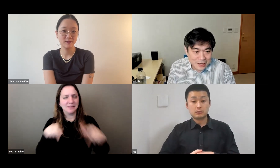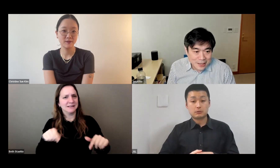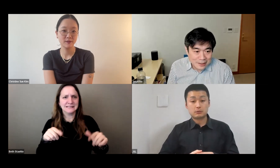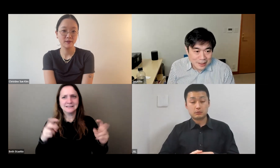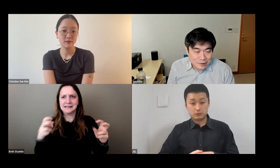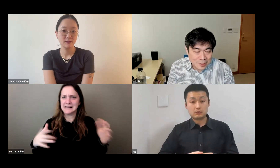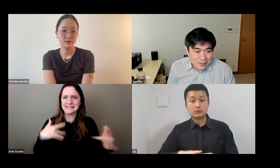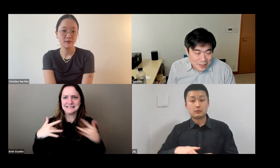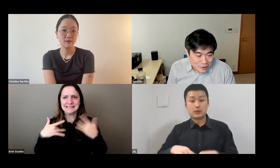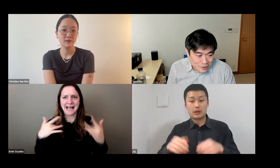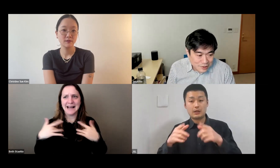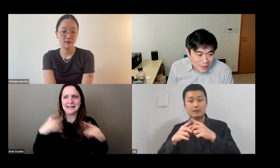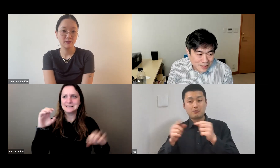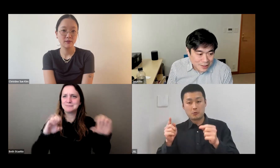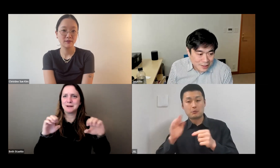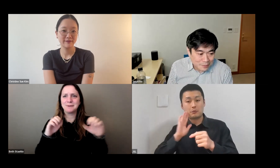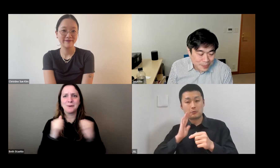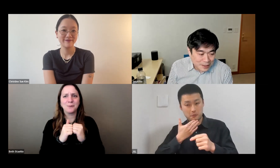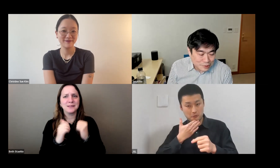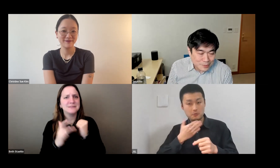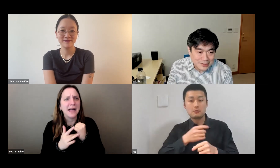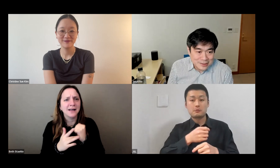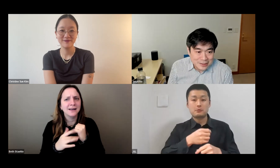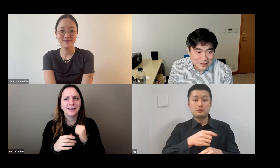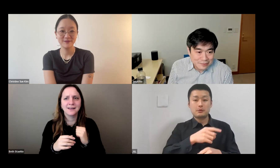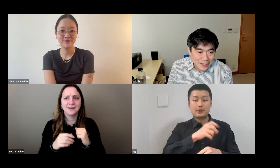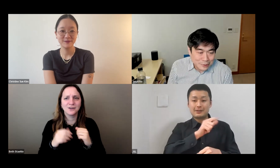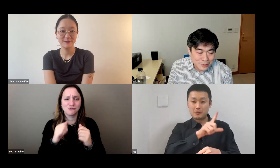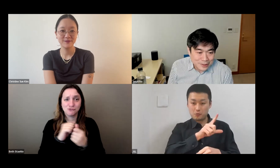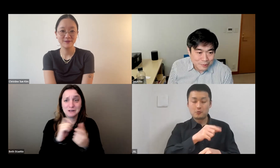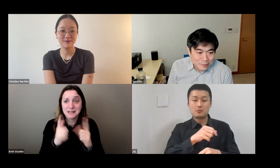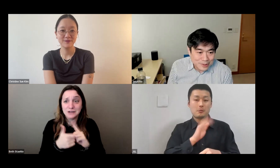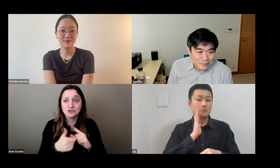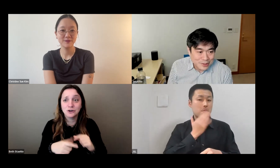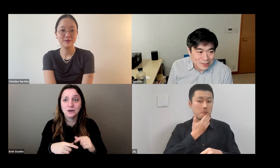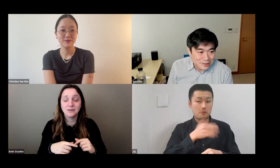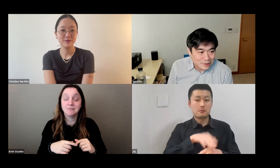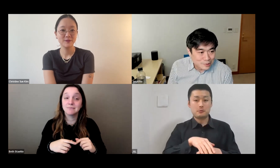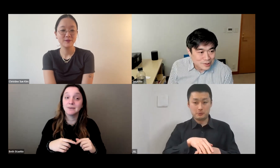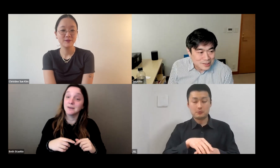and translation, a tremendously valuable and hopefully we could use this